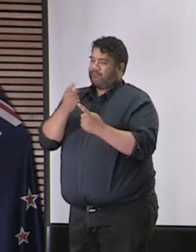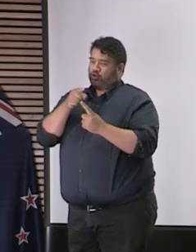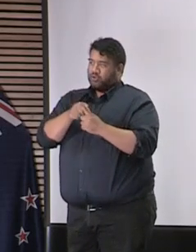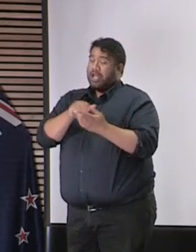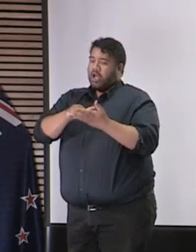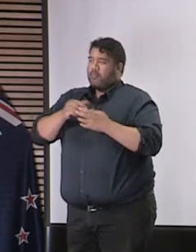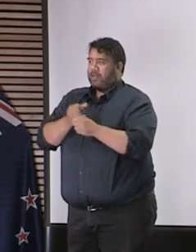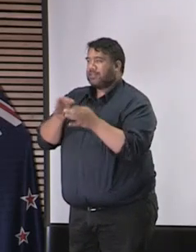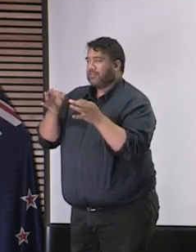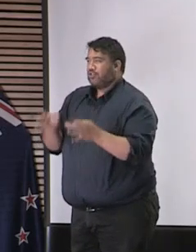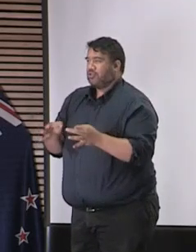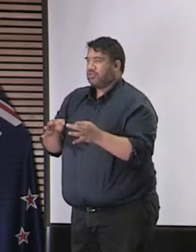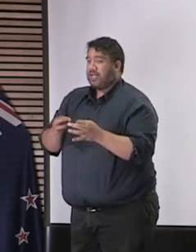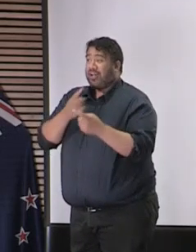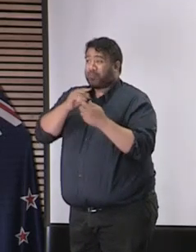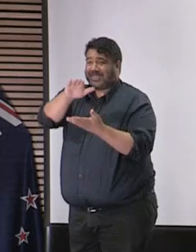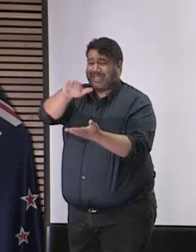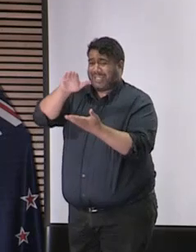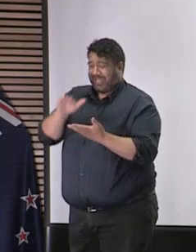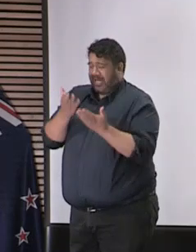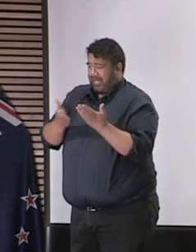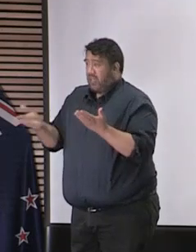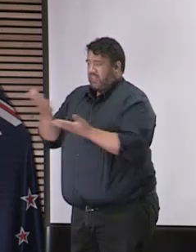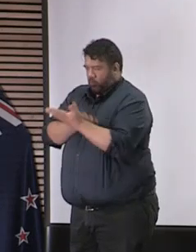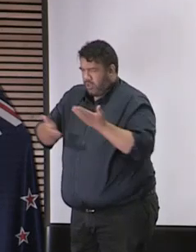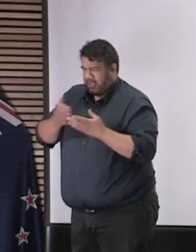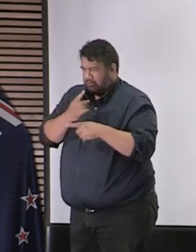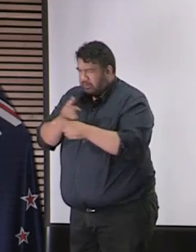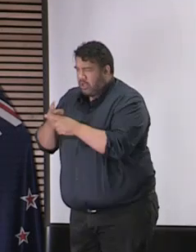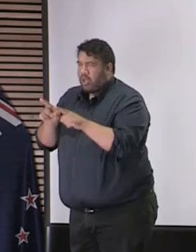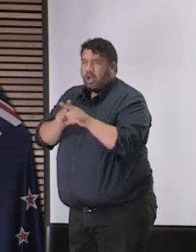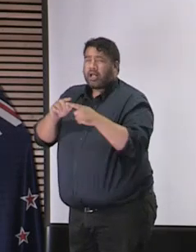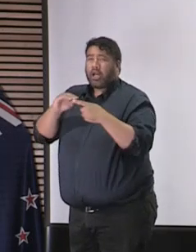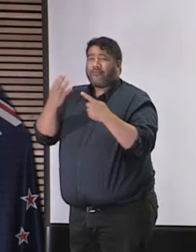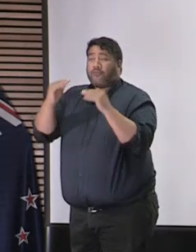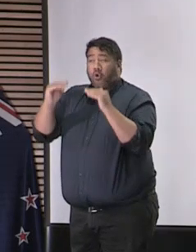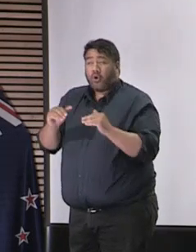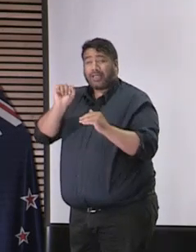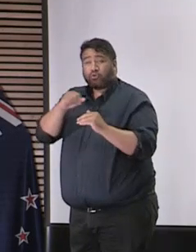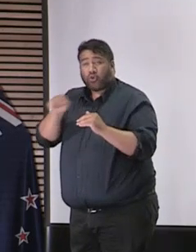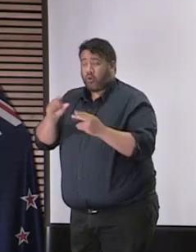whether we have that control is by having that data but we have also said all the way through that that data will